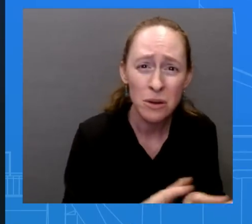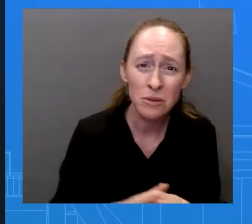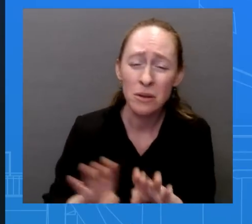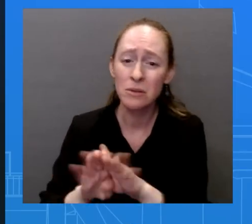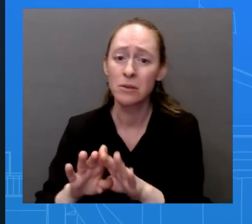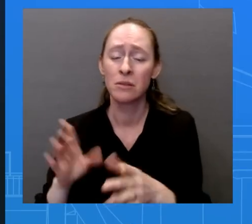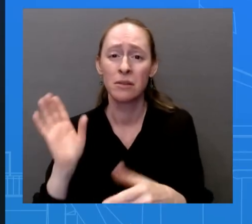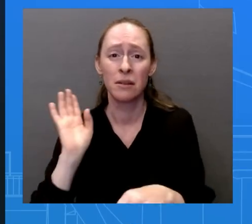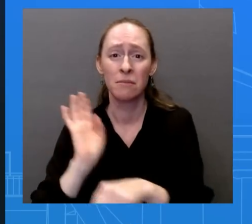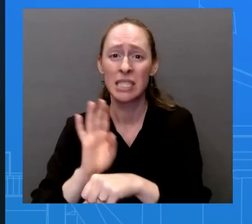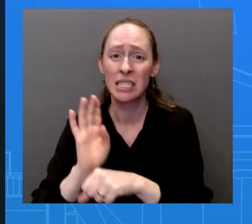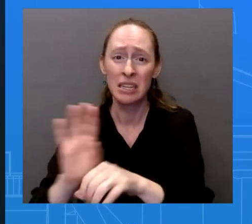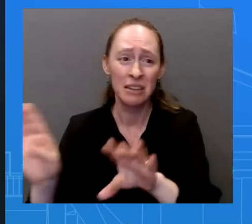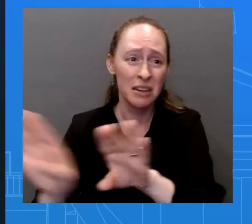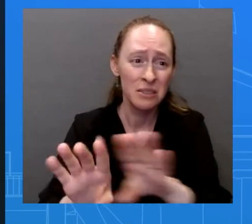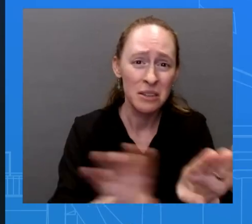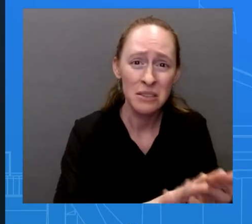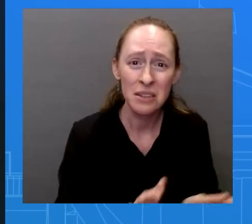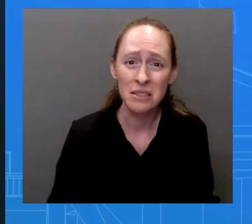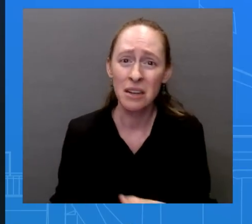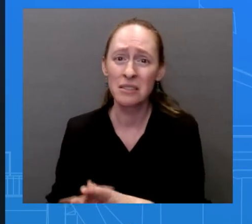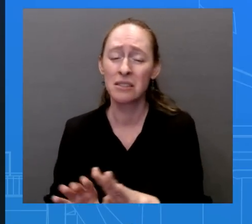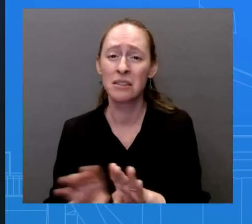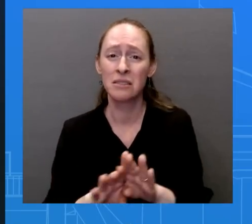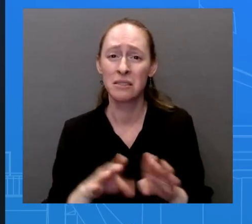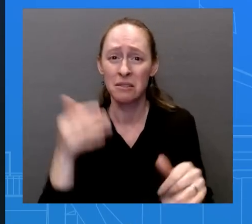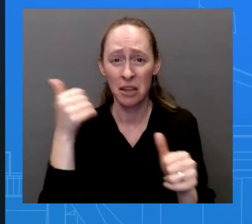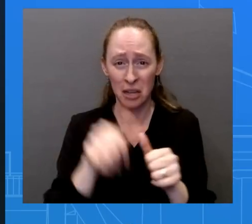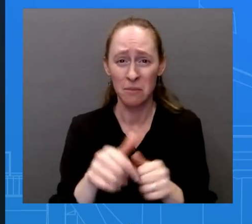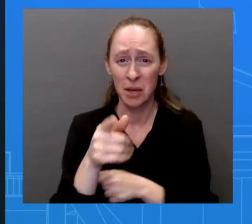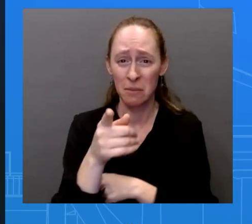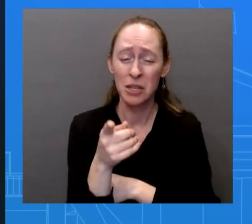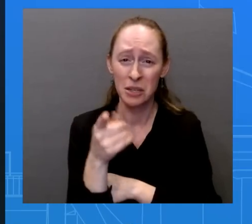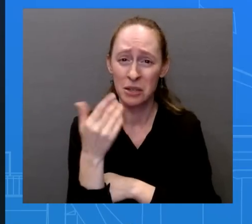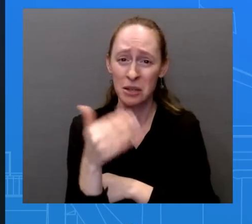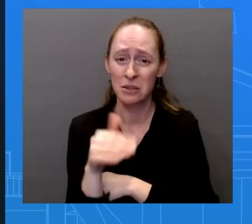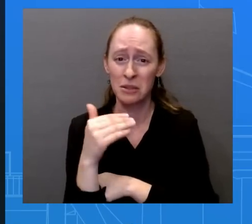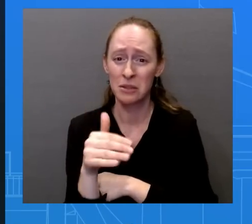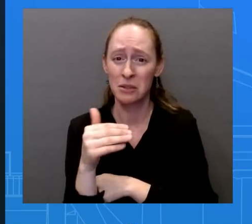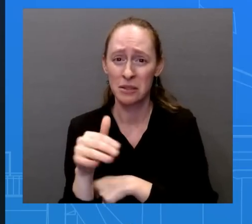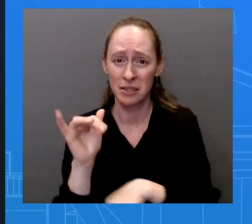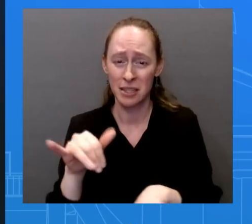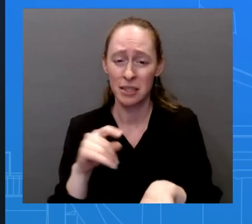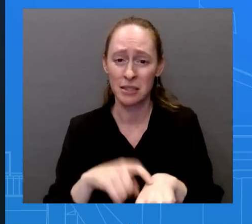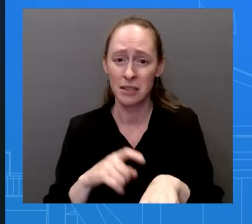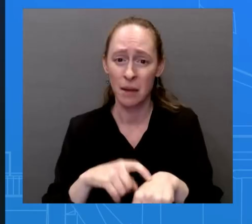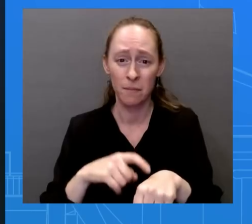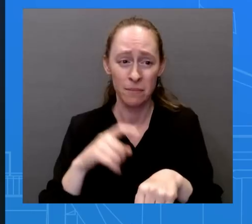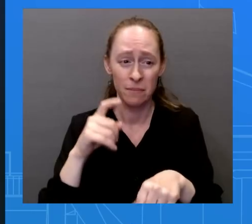during a pandemic, or at the beginning of a pandemic, where thousands of people were dying a day. That's what the President walked into.